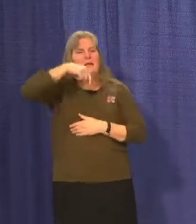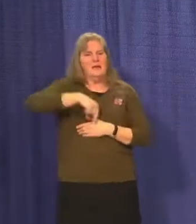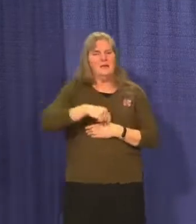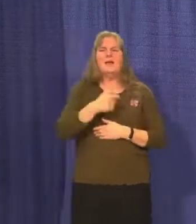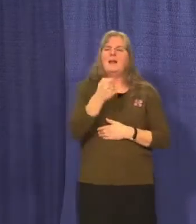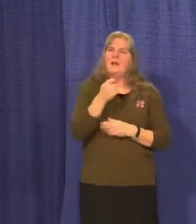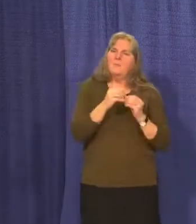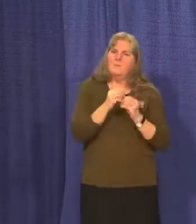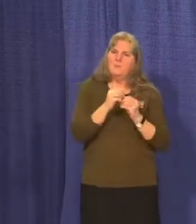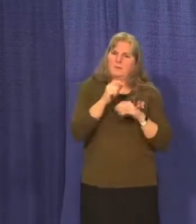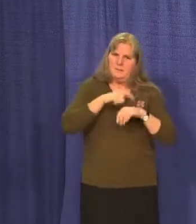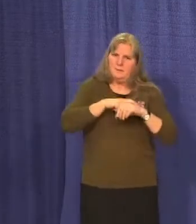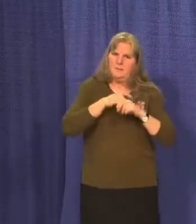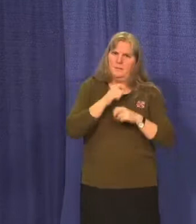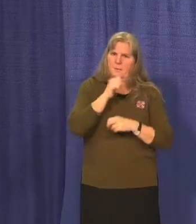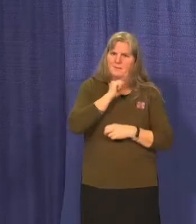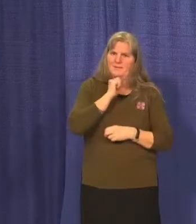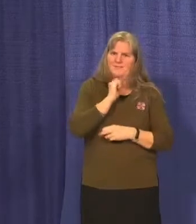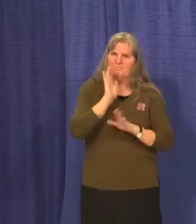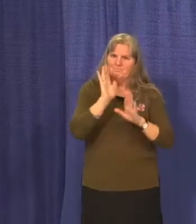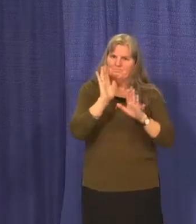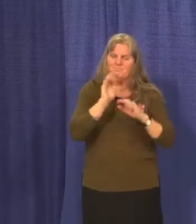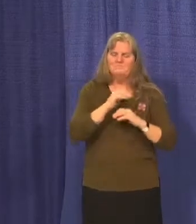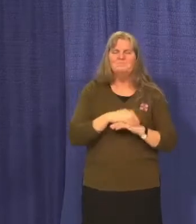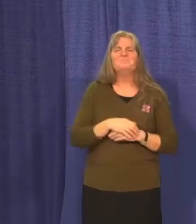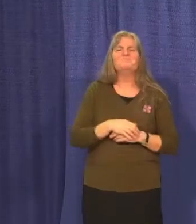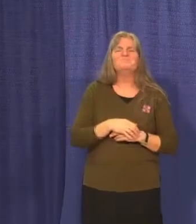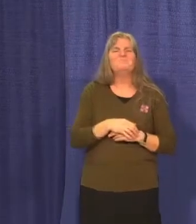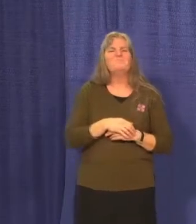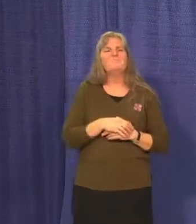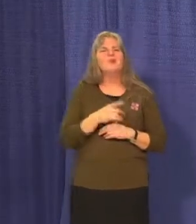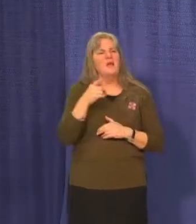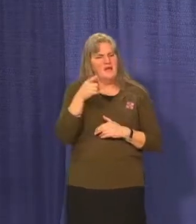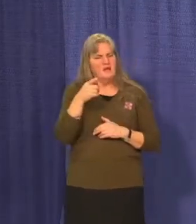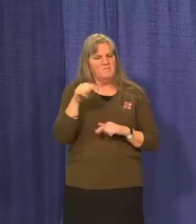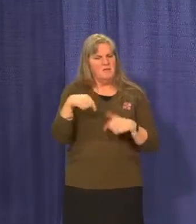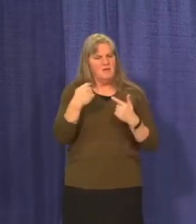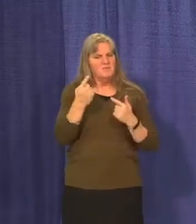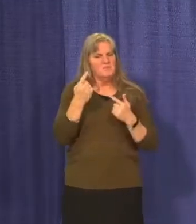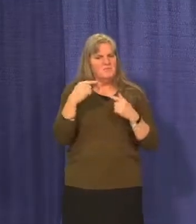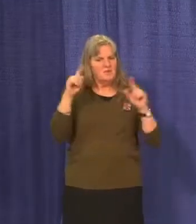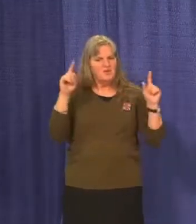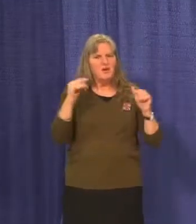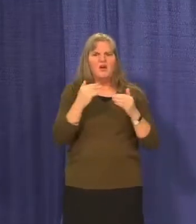there. And we are doing this well, with